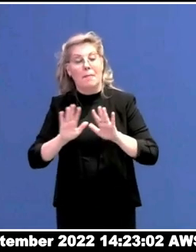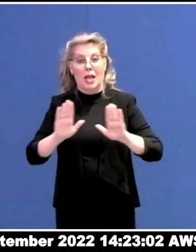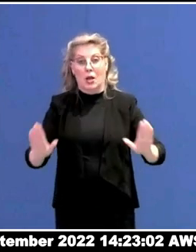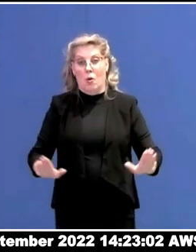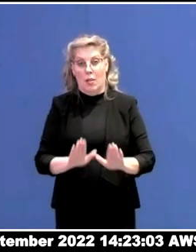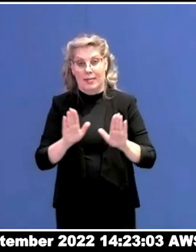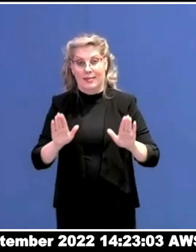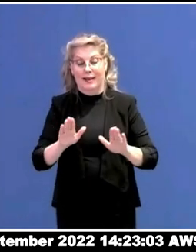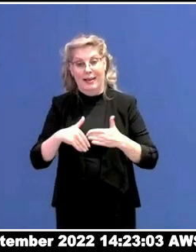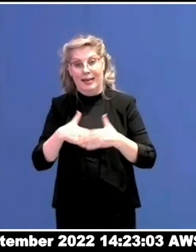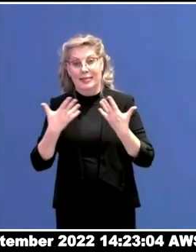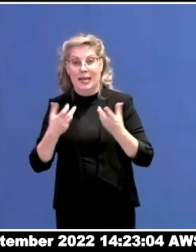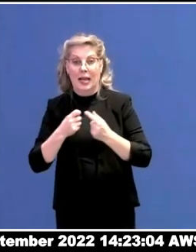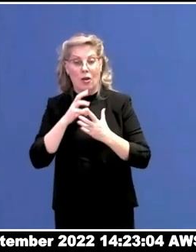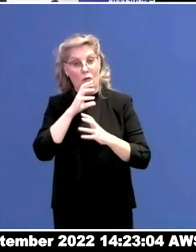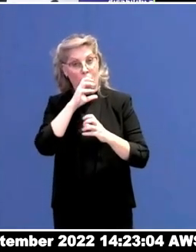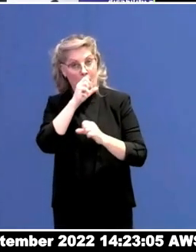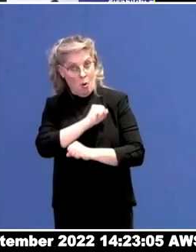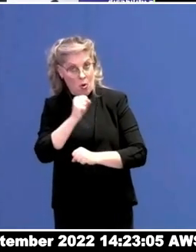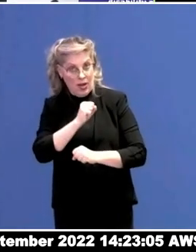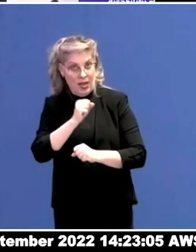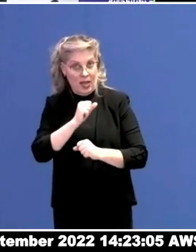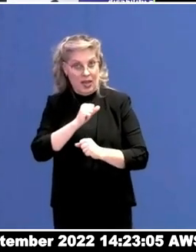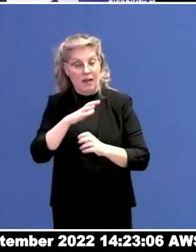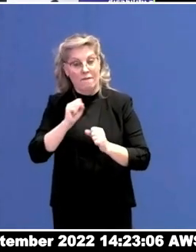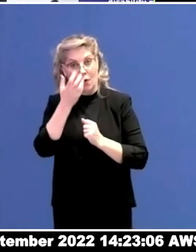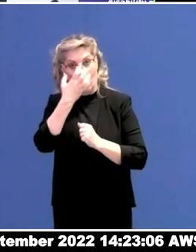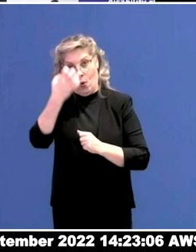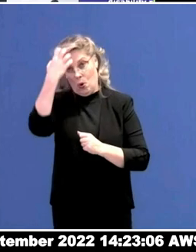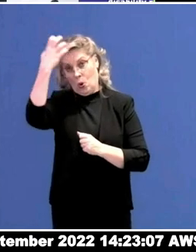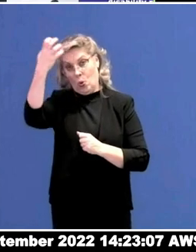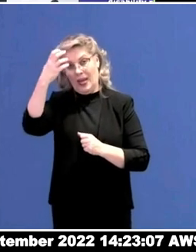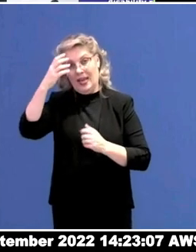Elizabeth II. That means that we will not be sitting as a Royal Commission tomorrow.